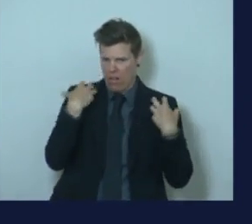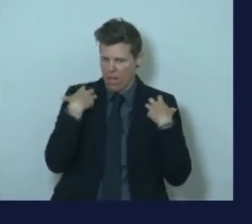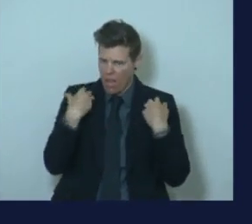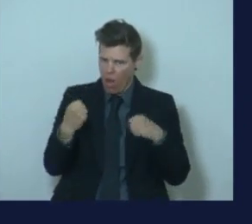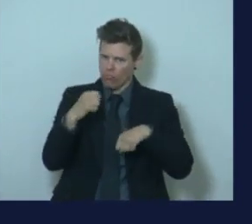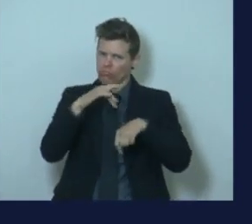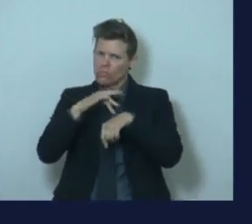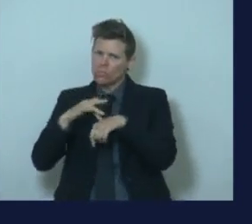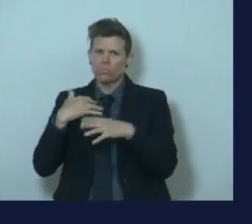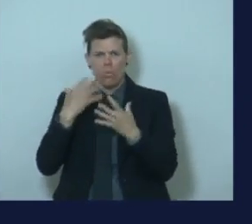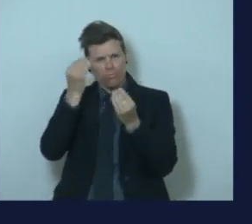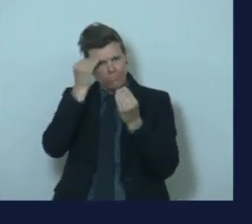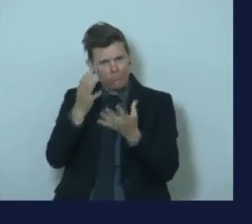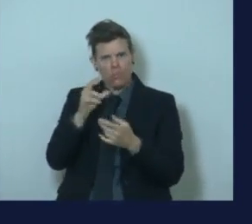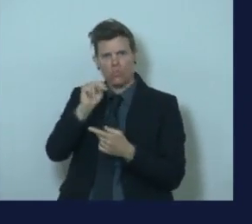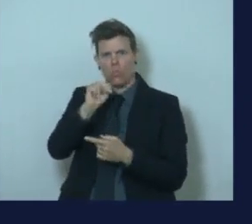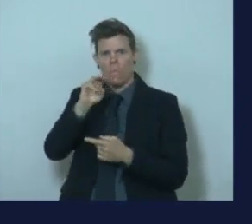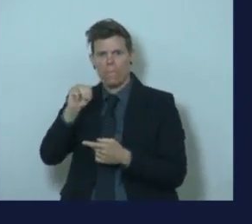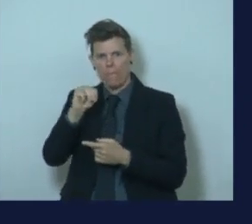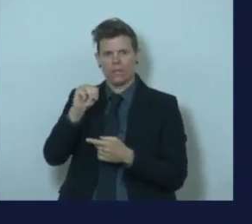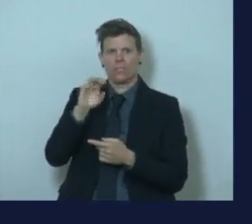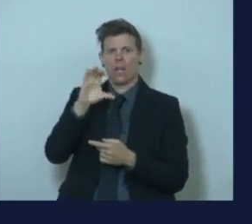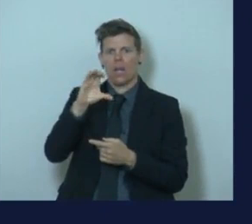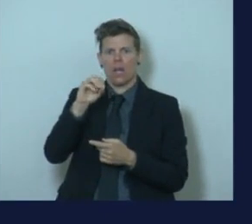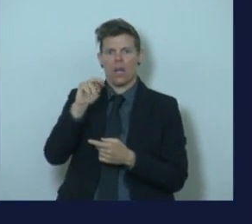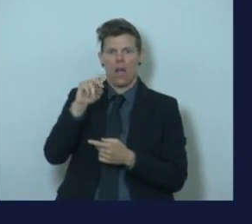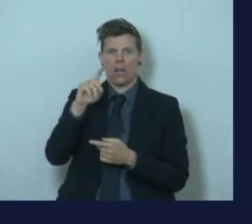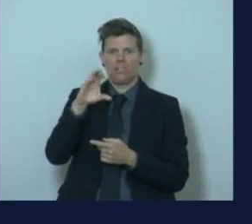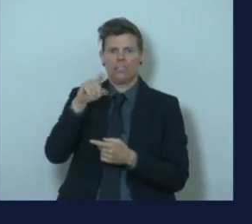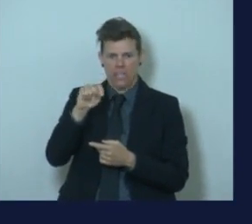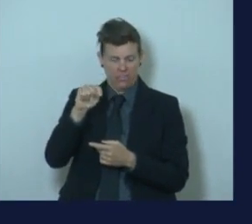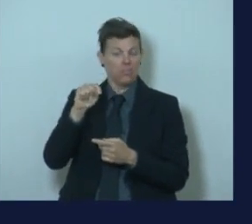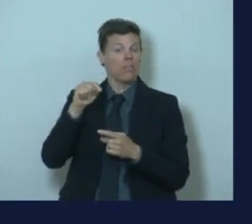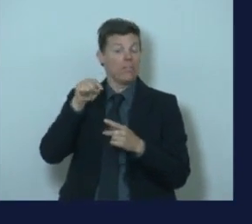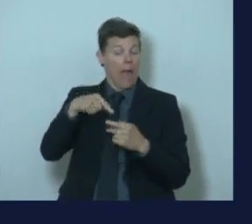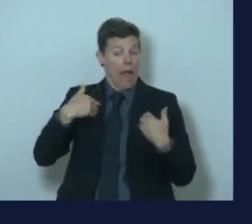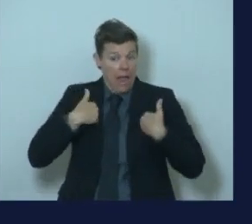HERE ARE SOME HAVERHILL HEALTH RESOURCES.